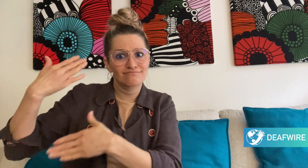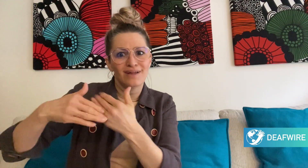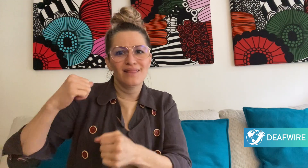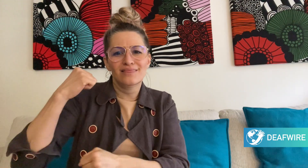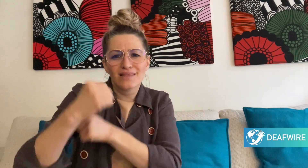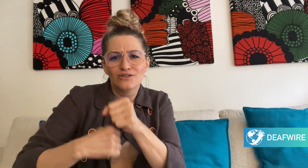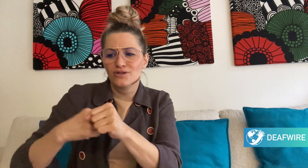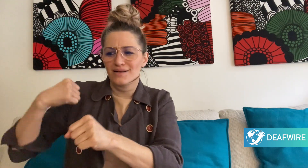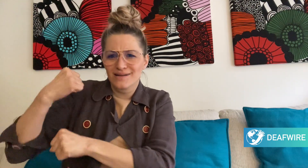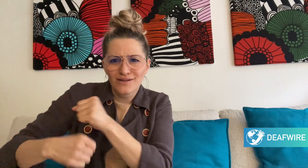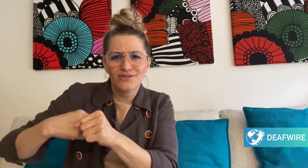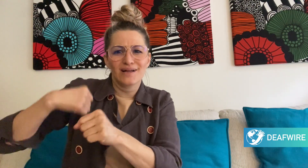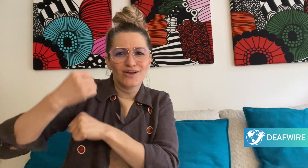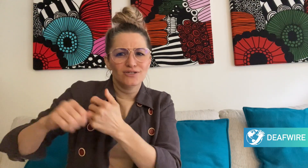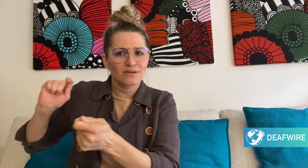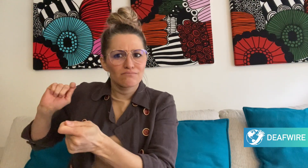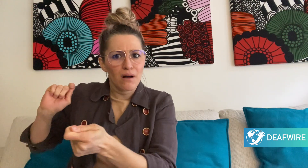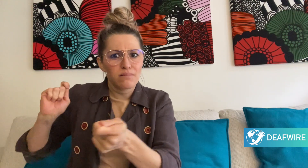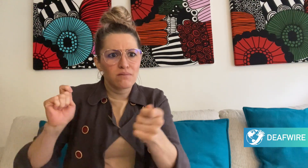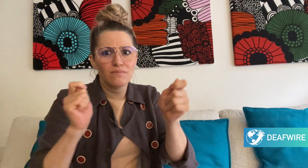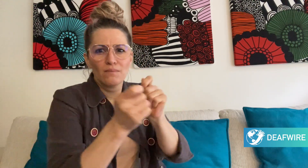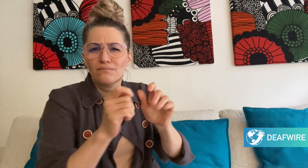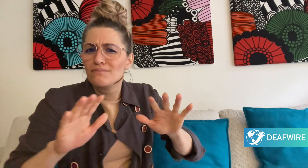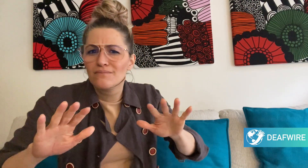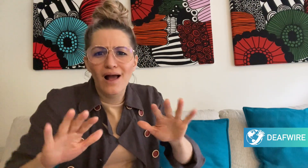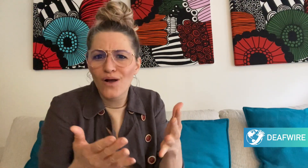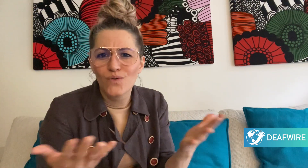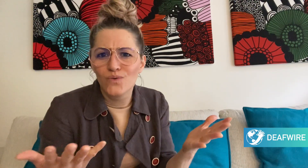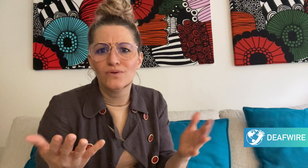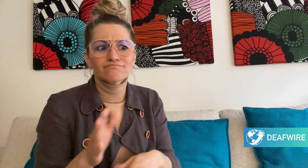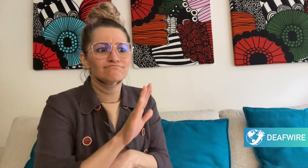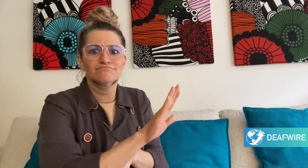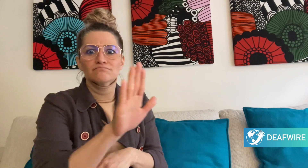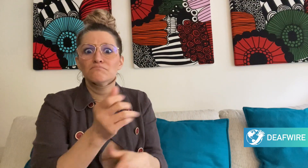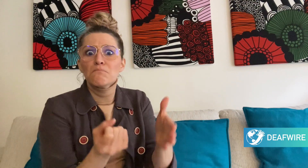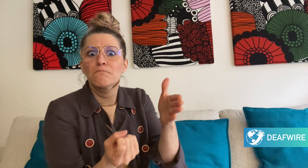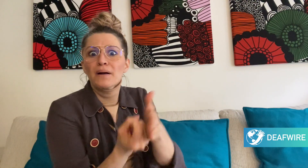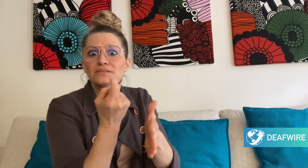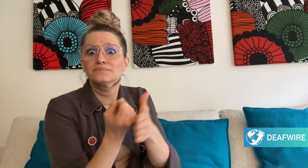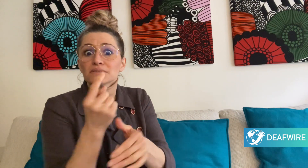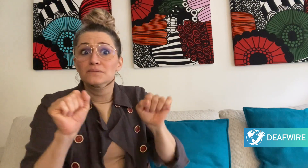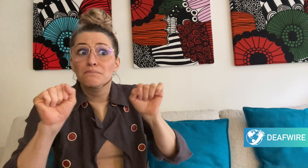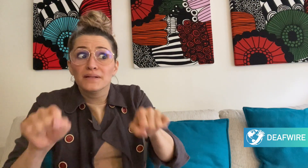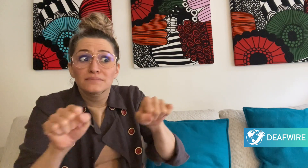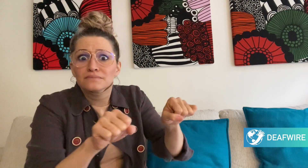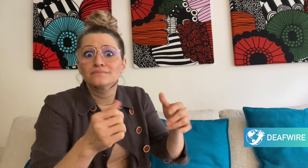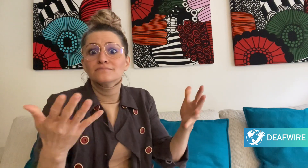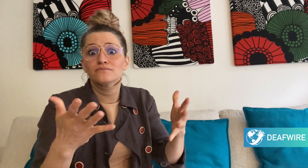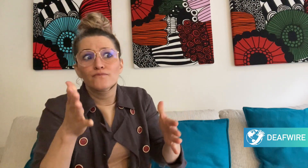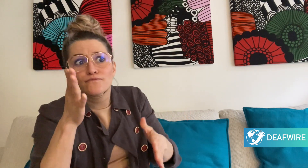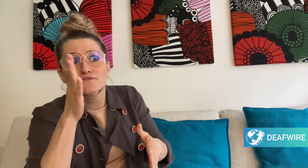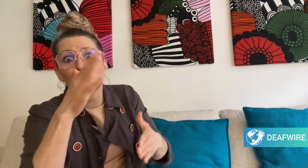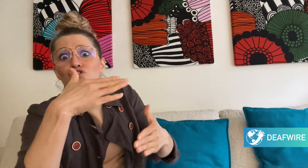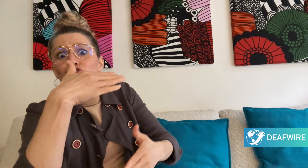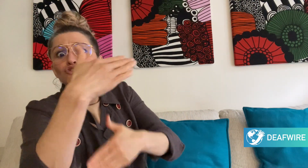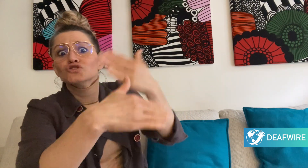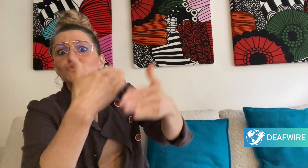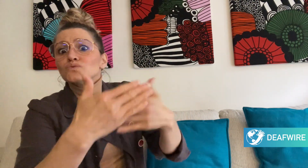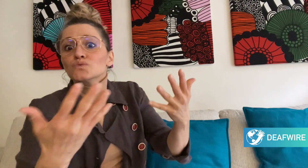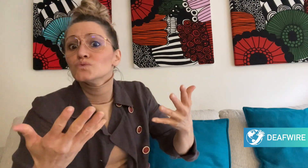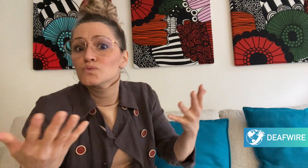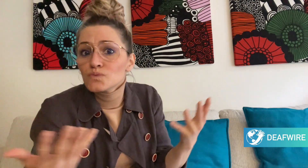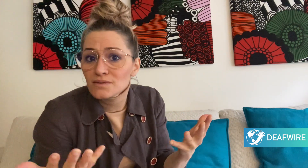over the years, and what possibilities they have in the future.